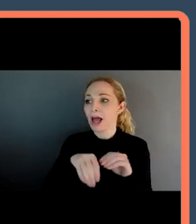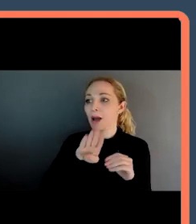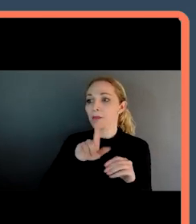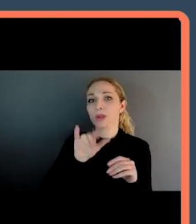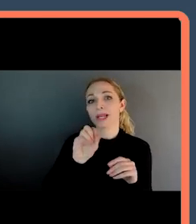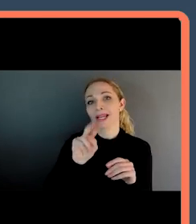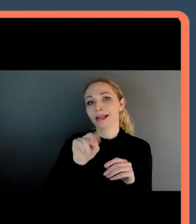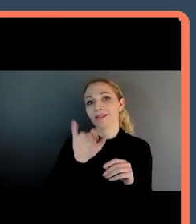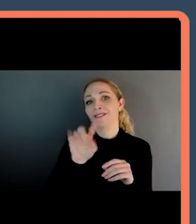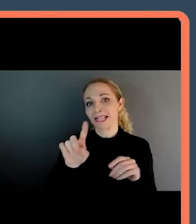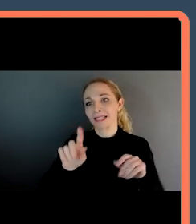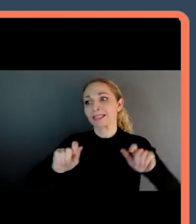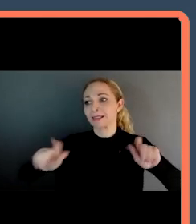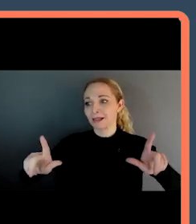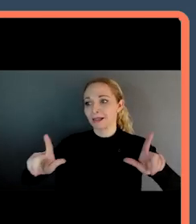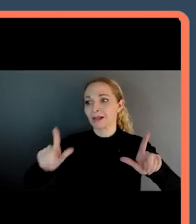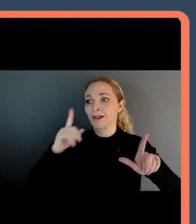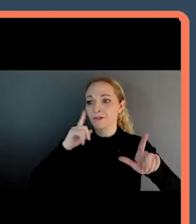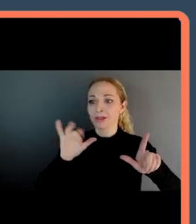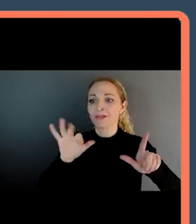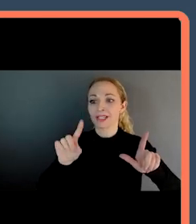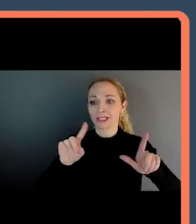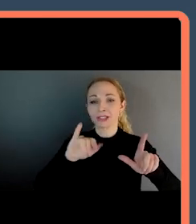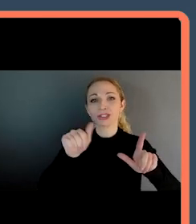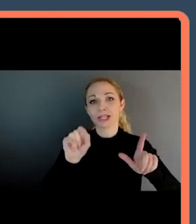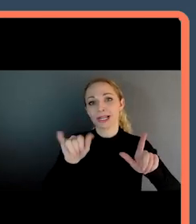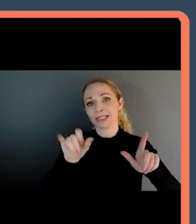TO ADD A BOOLEAN FIELD TO THIS.